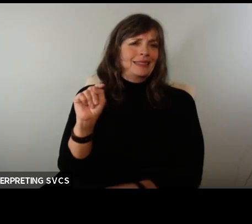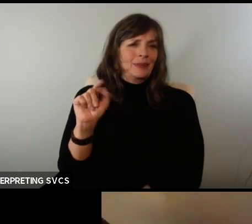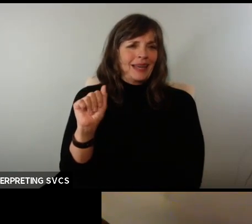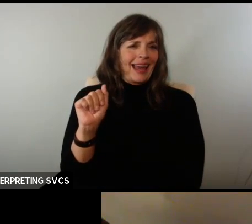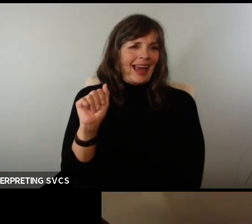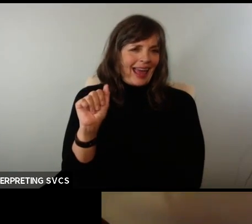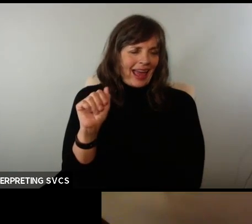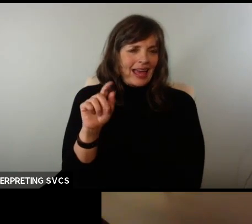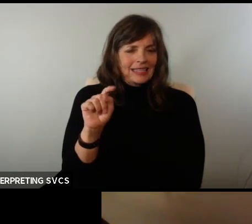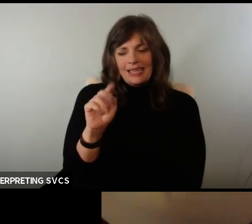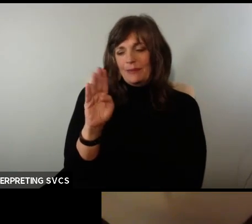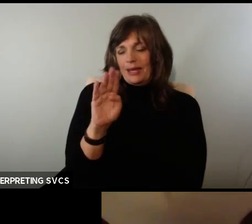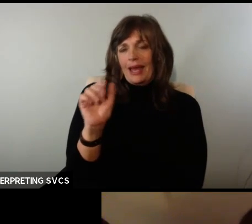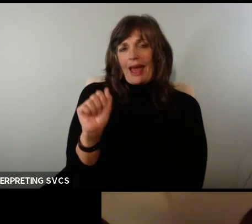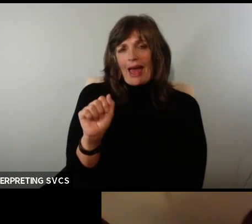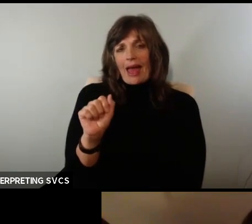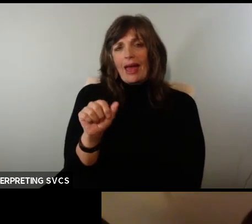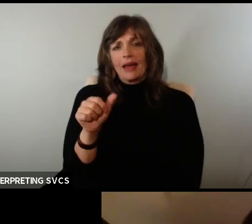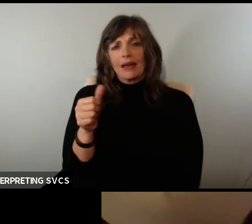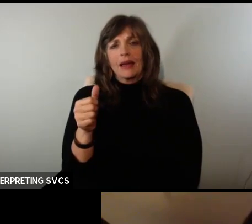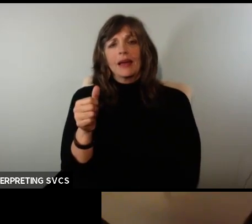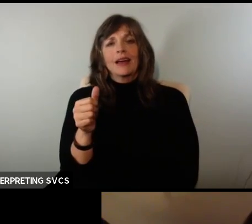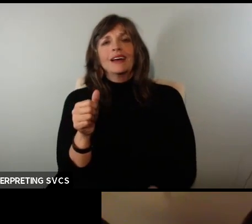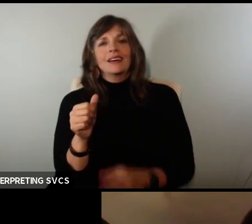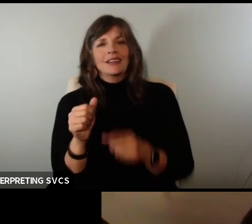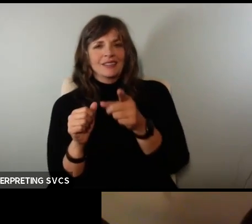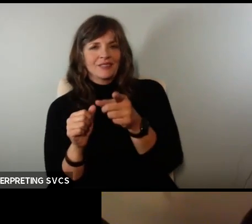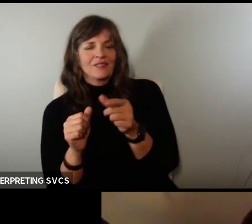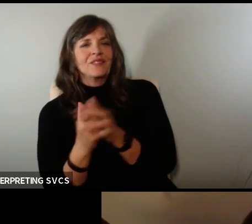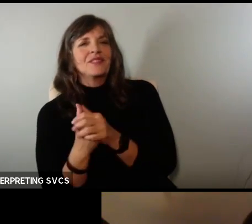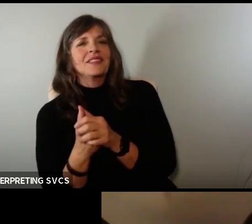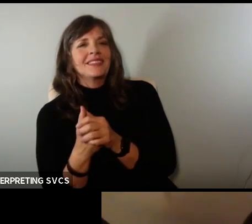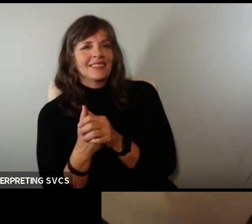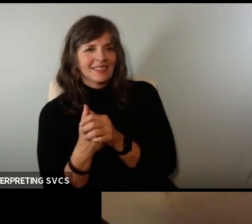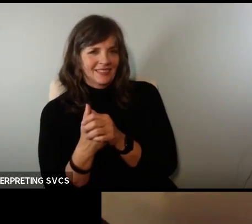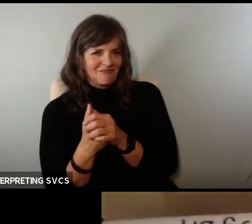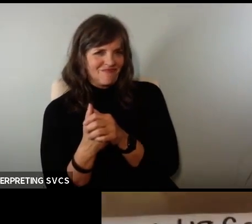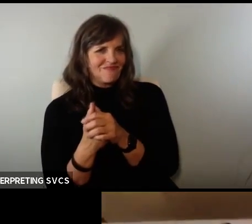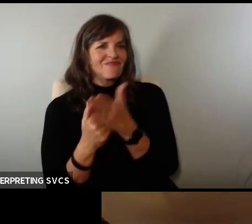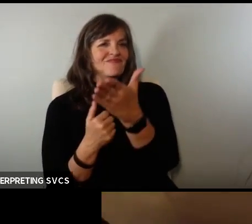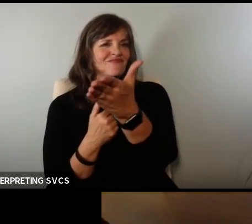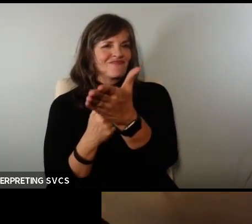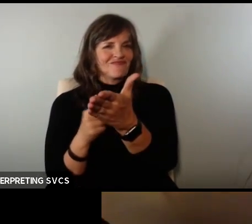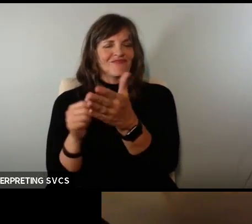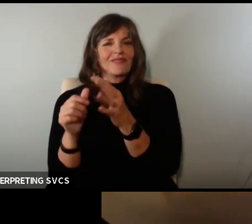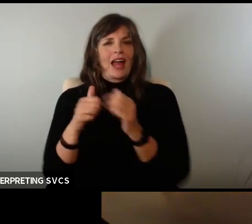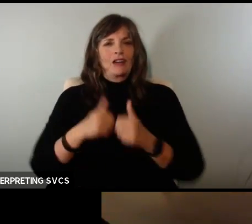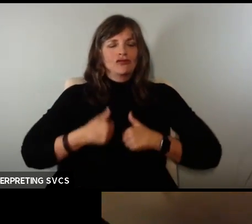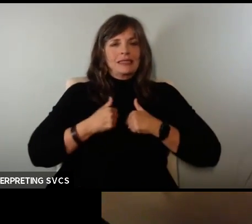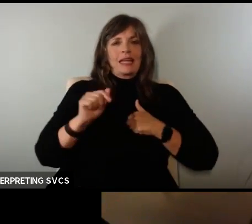Financial literacy and planning for individual artists with Amy Smith, hopefully. And then another one around families,